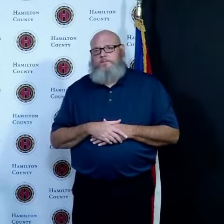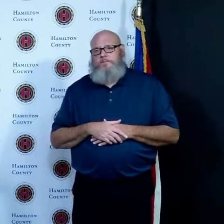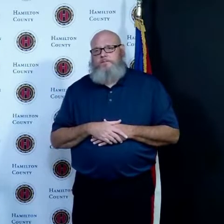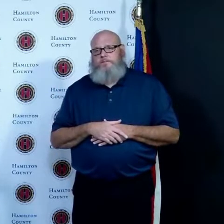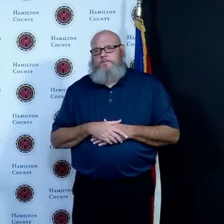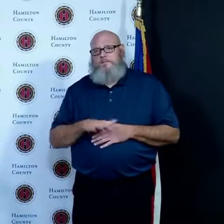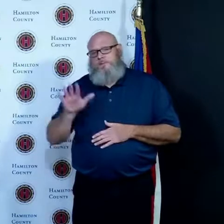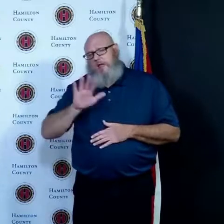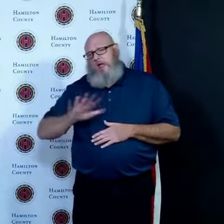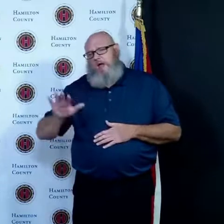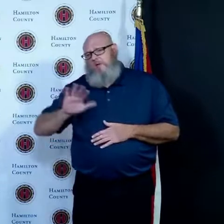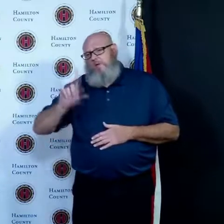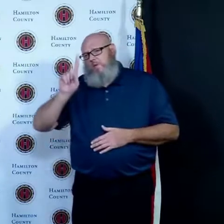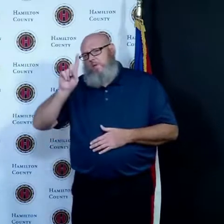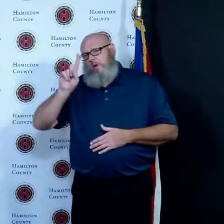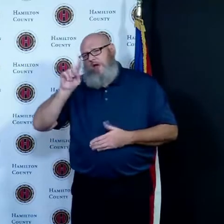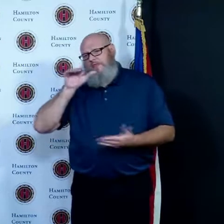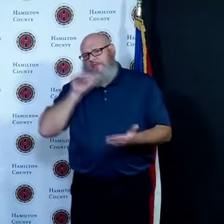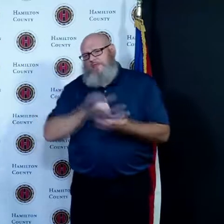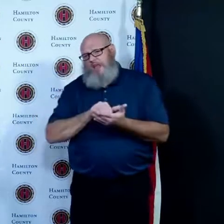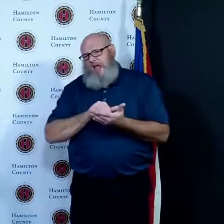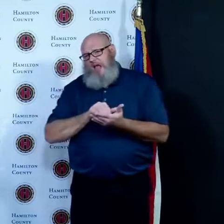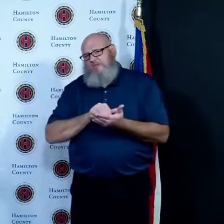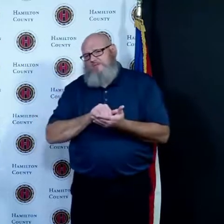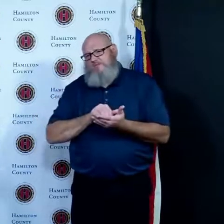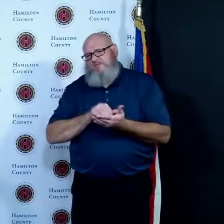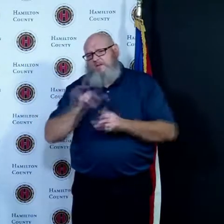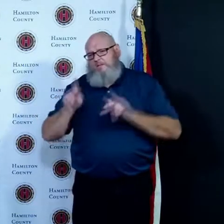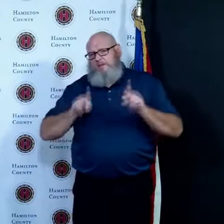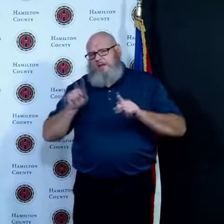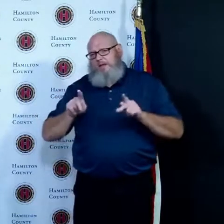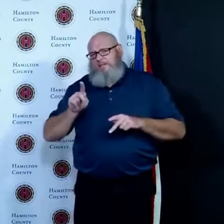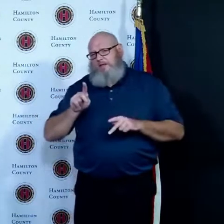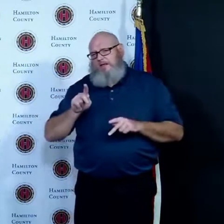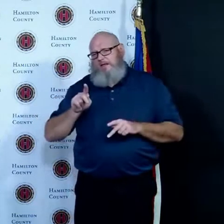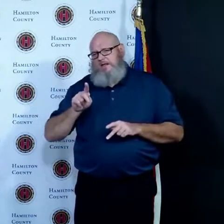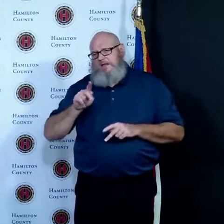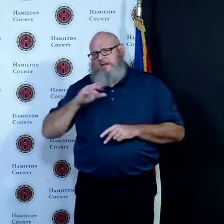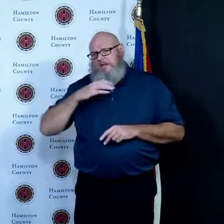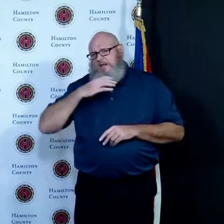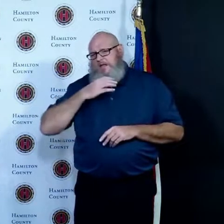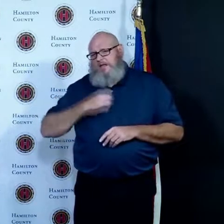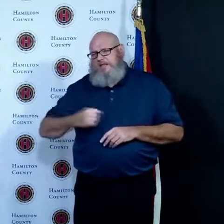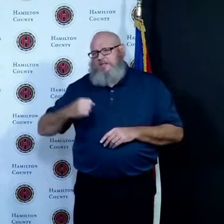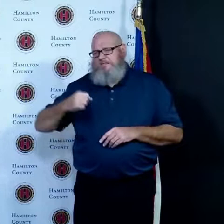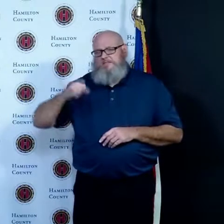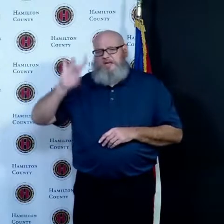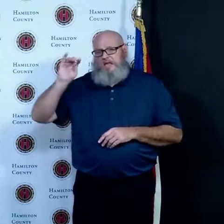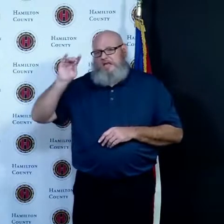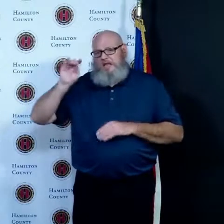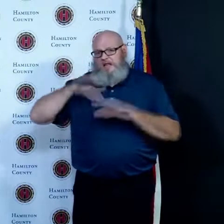week period that the site's been up okay yeah so there's probably a lot of other outreach